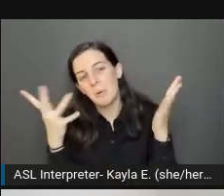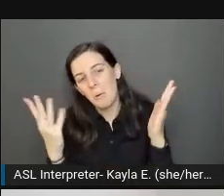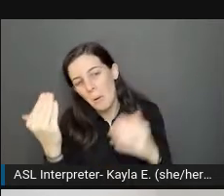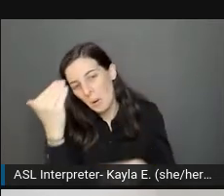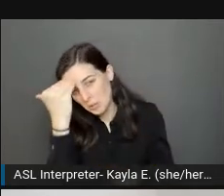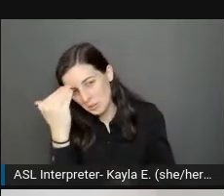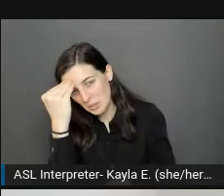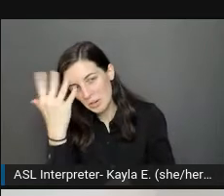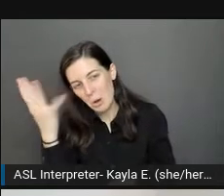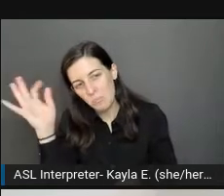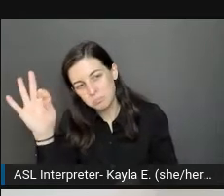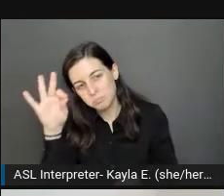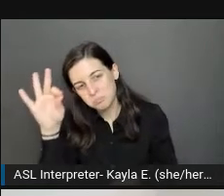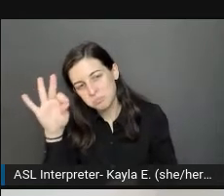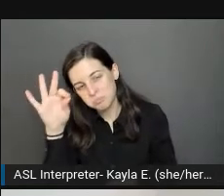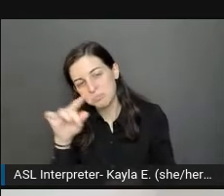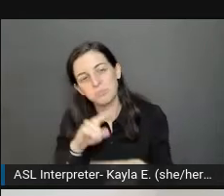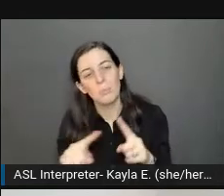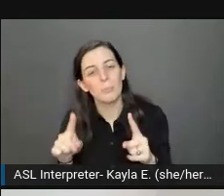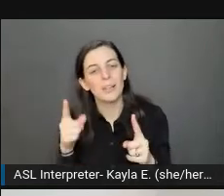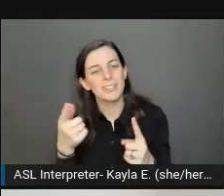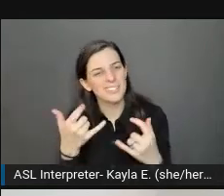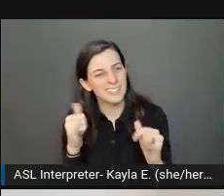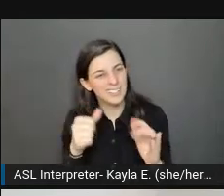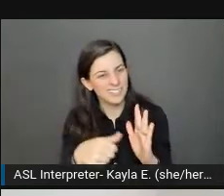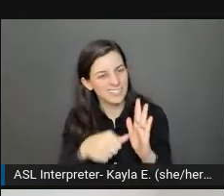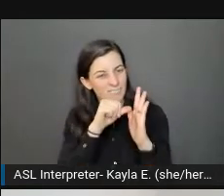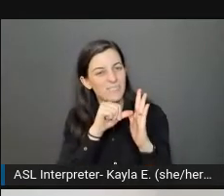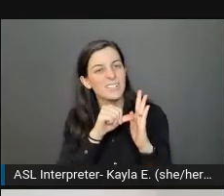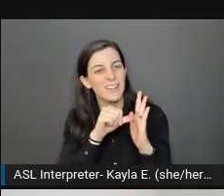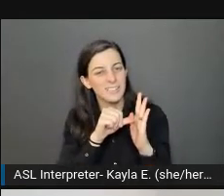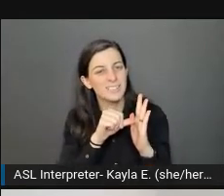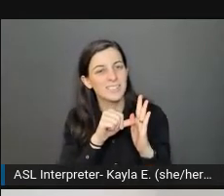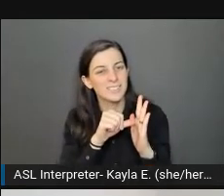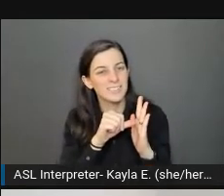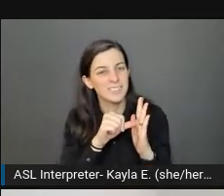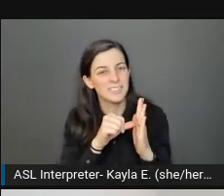that it's important anyway to emphasize this point,